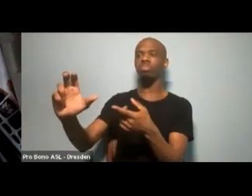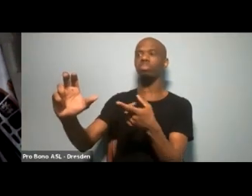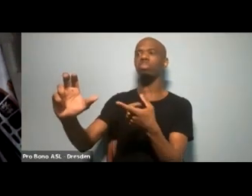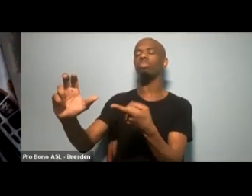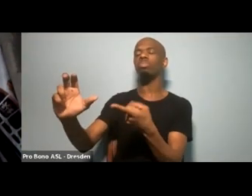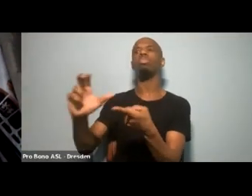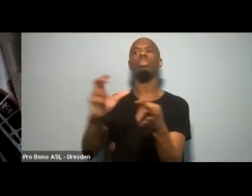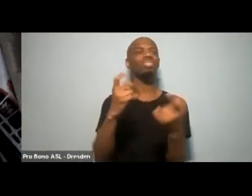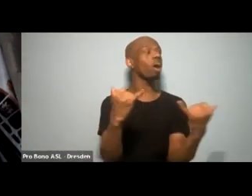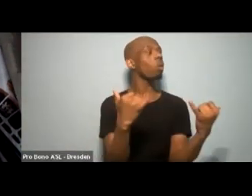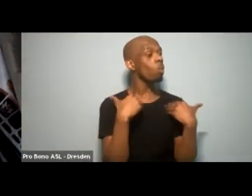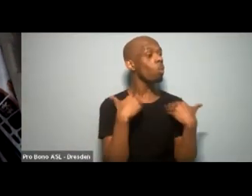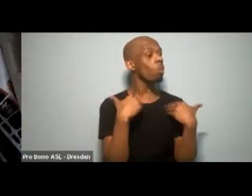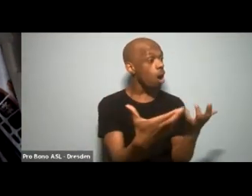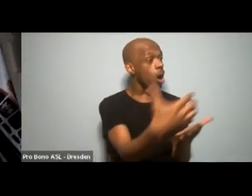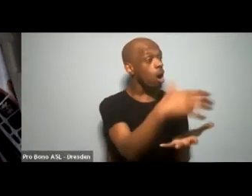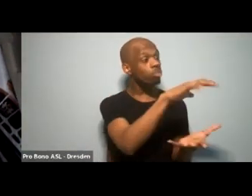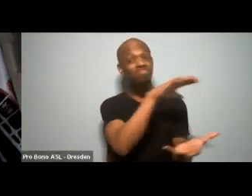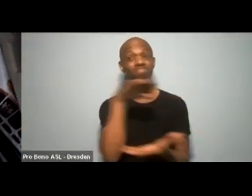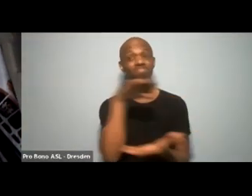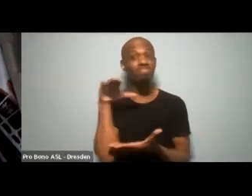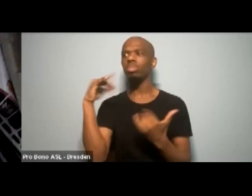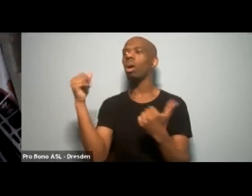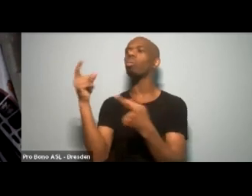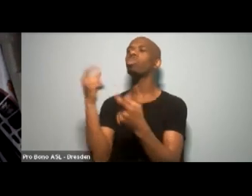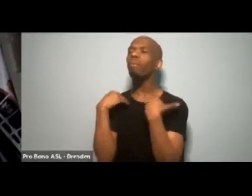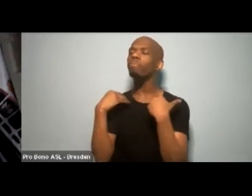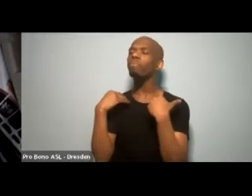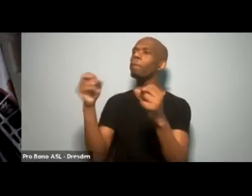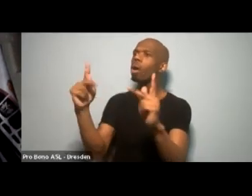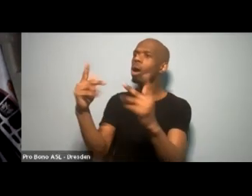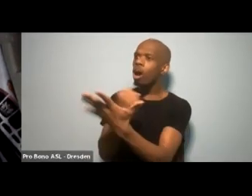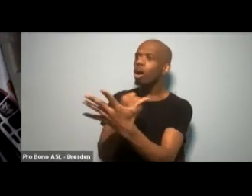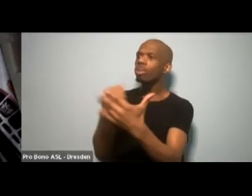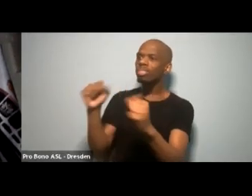That way he has to hold on the economy